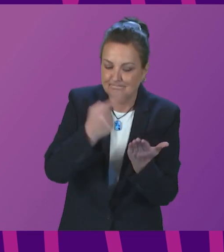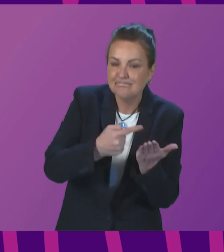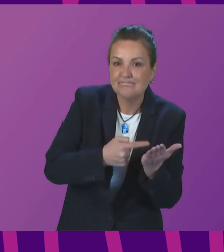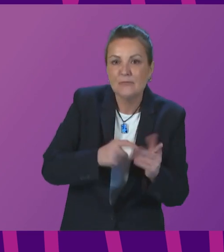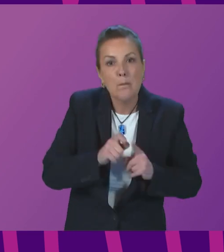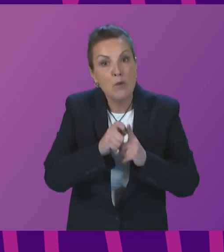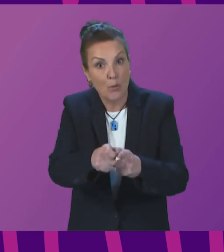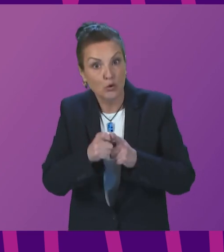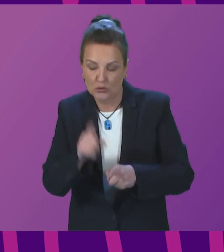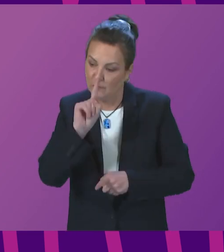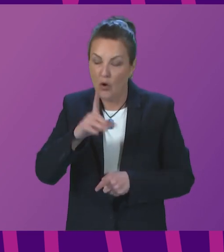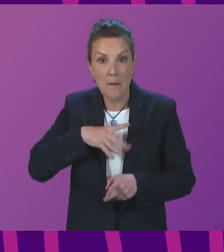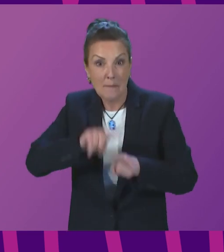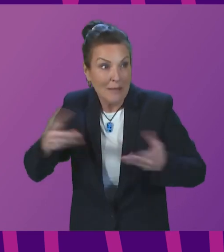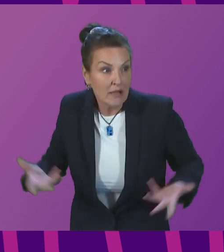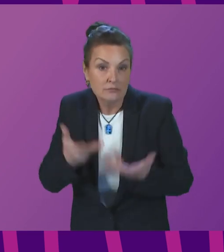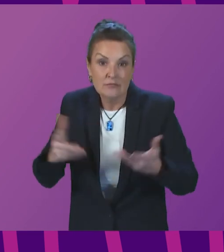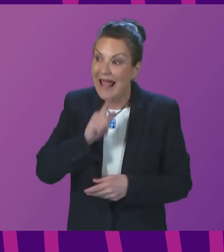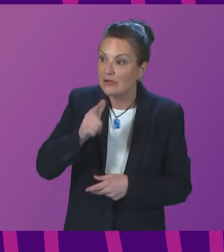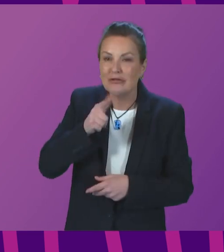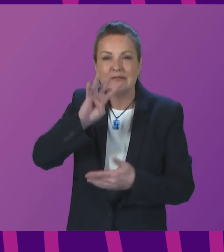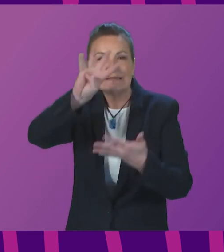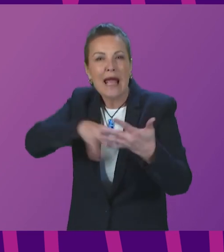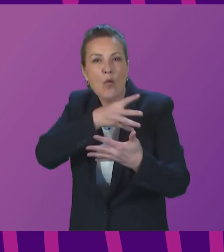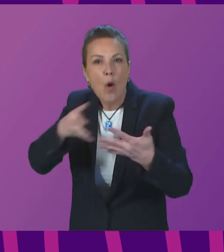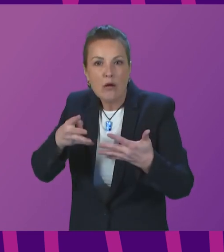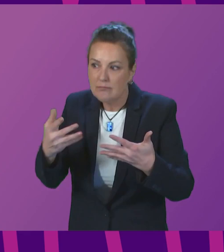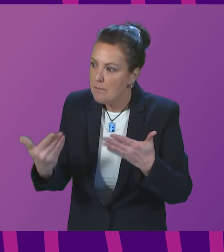the electricity network, increasing financial resources for renewables and resolving unfair